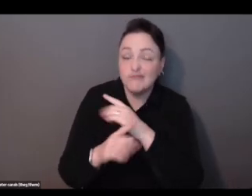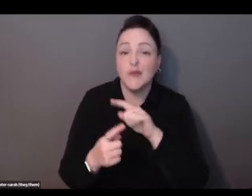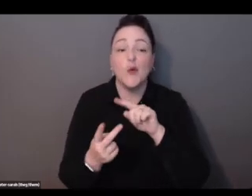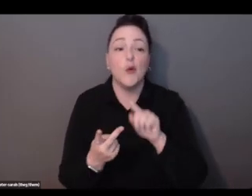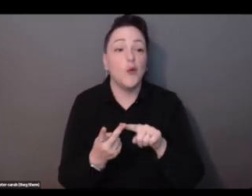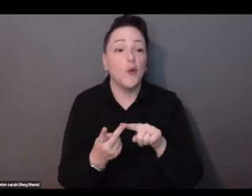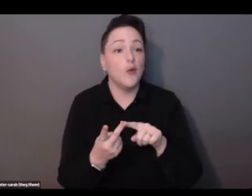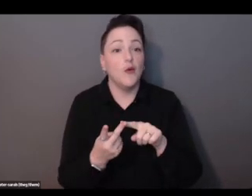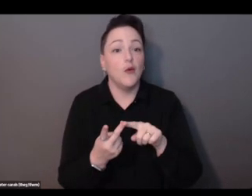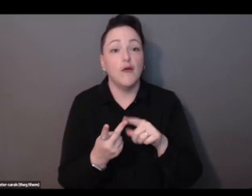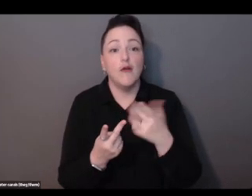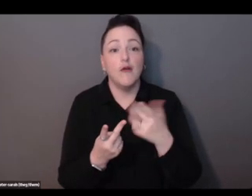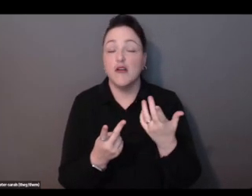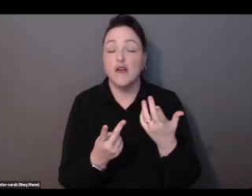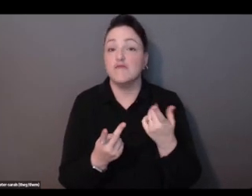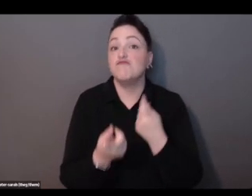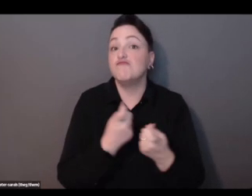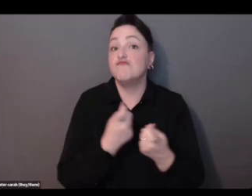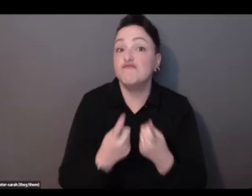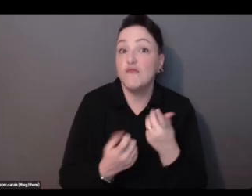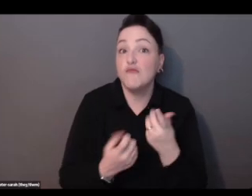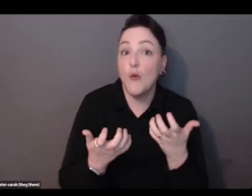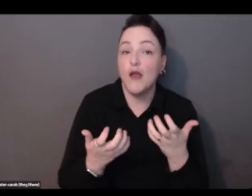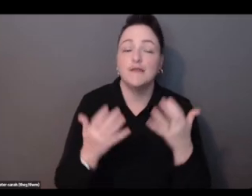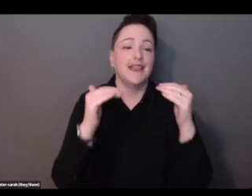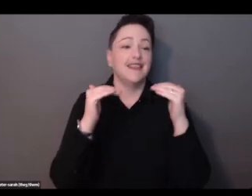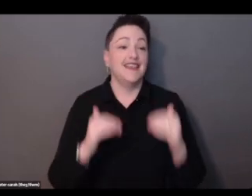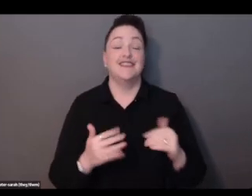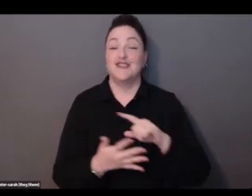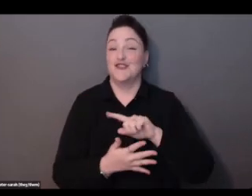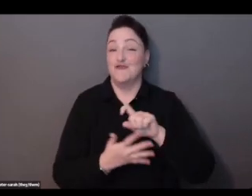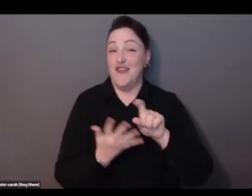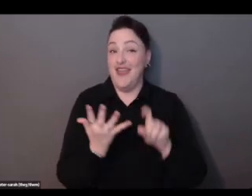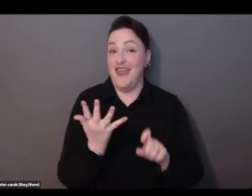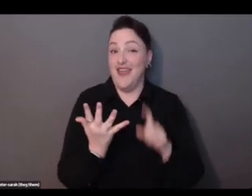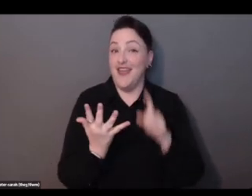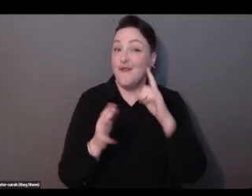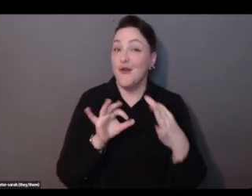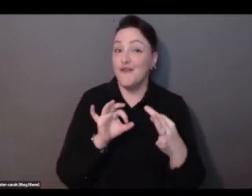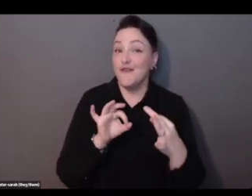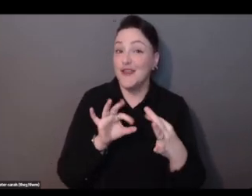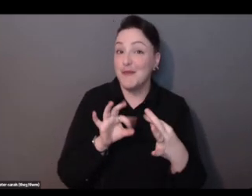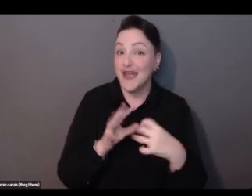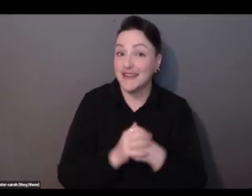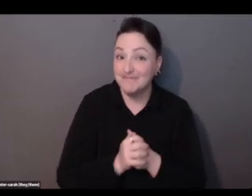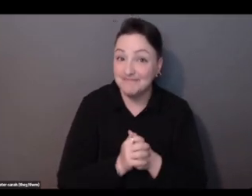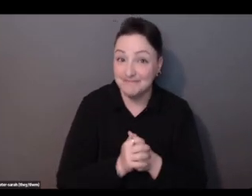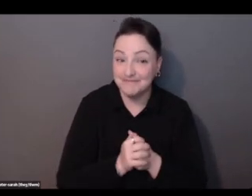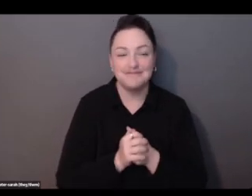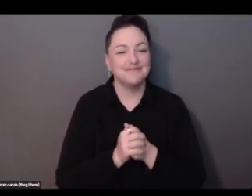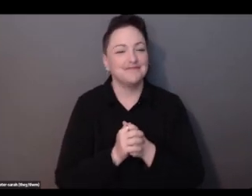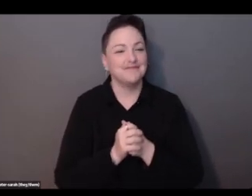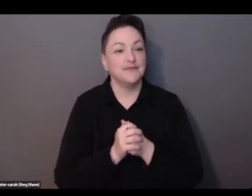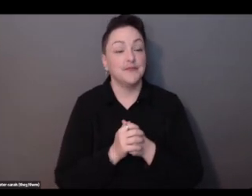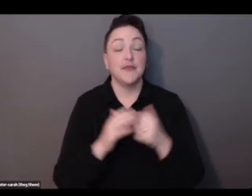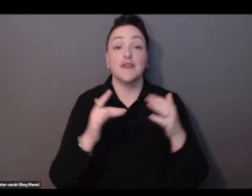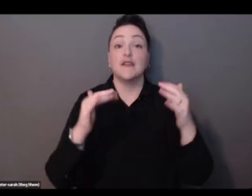take to provide feedback. But now it's here at the bottom. If your screen is bigger,